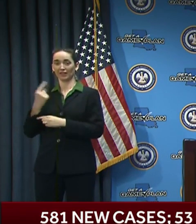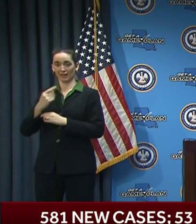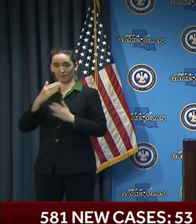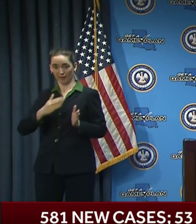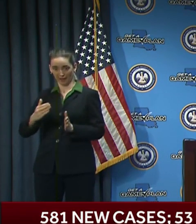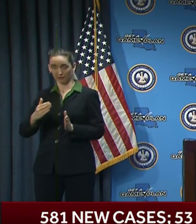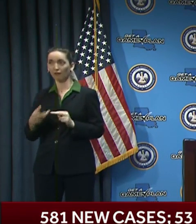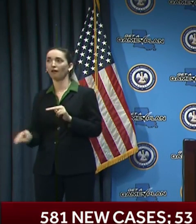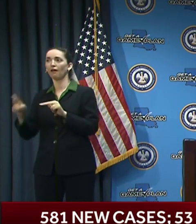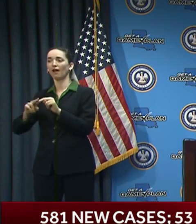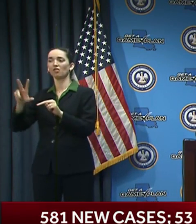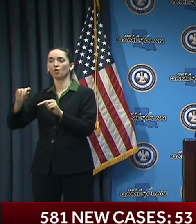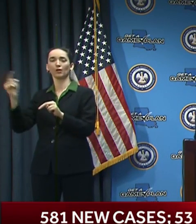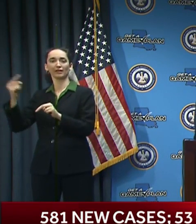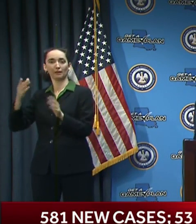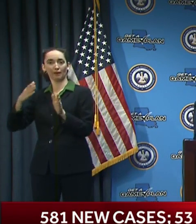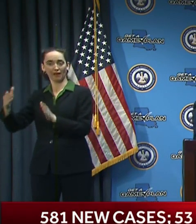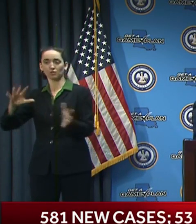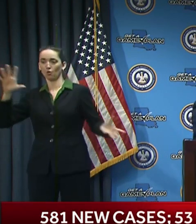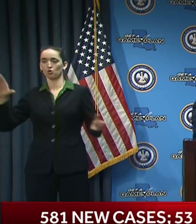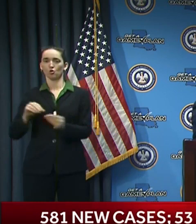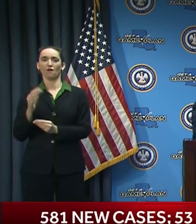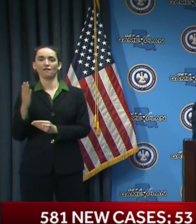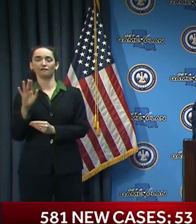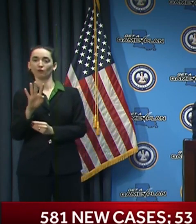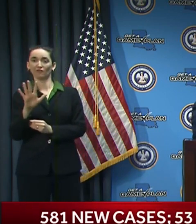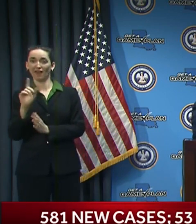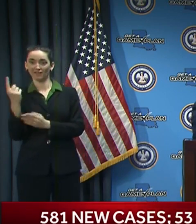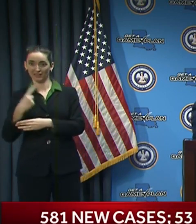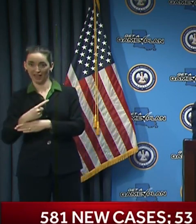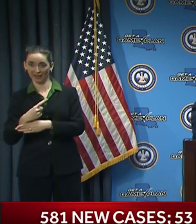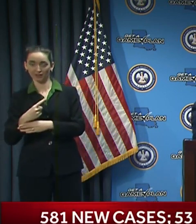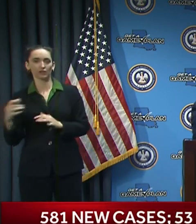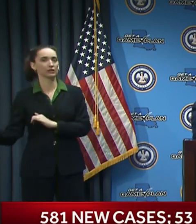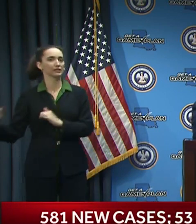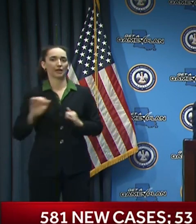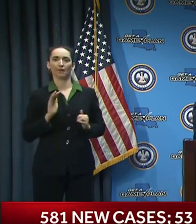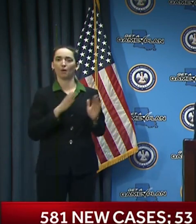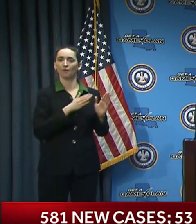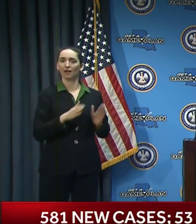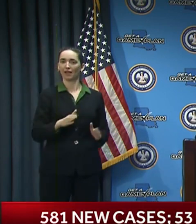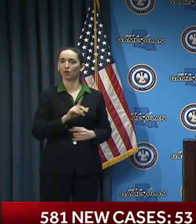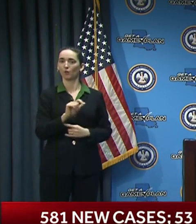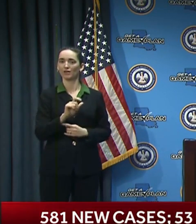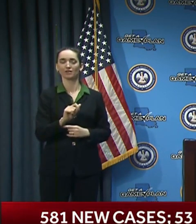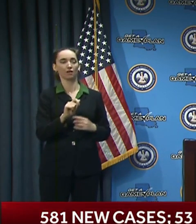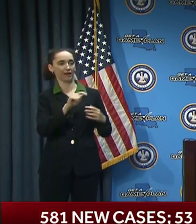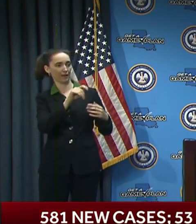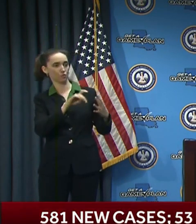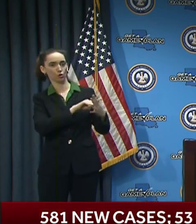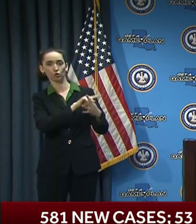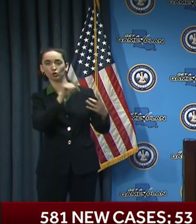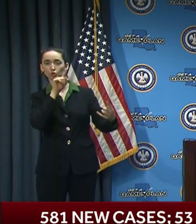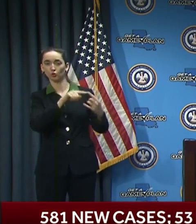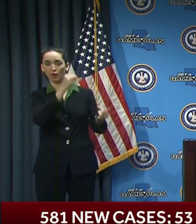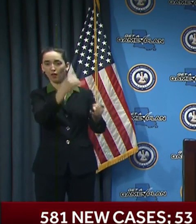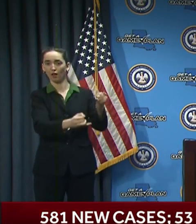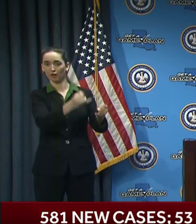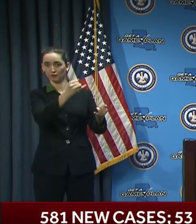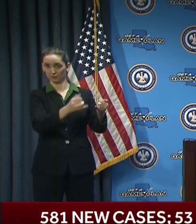IT’S A 45-DAY PLA PLAN TO STOP THE SPREAD AND COINCIDES EXACTLY WITH WITH OUR PLAN HERE IN LOUISIANA THROUGH APRIL AS WELL.